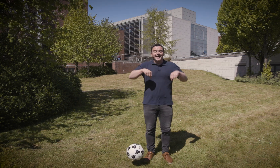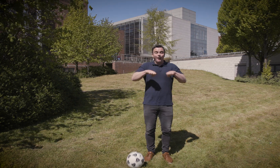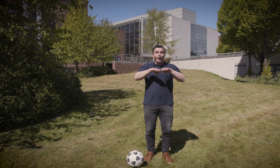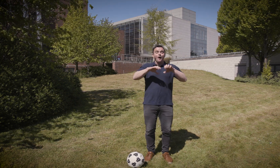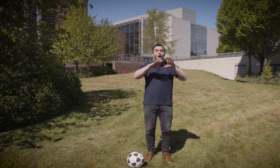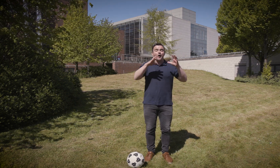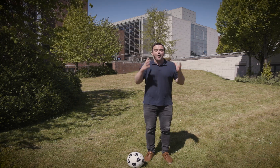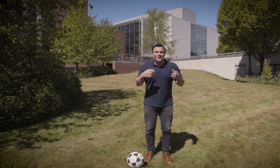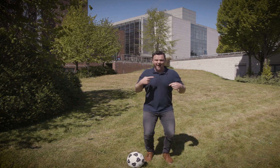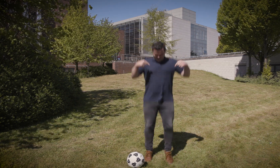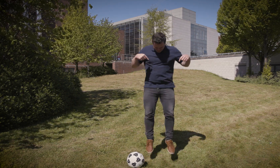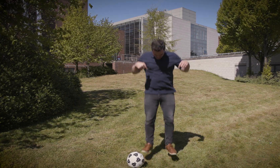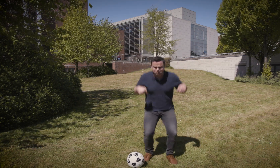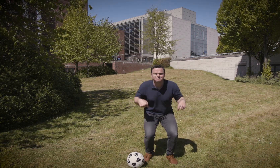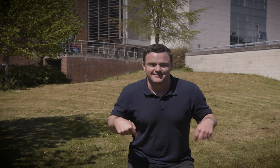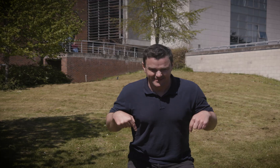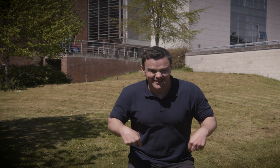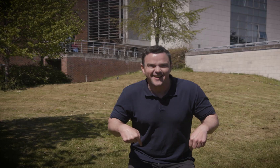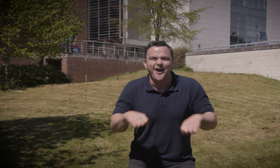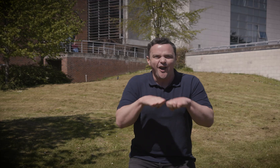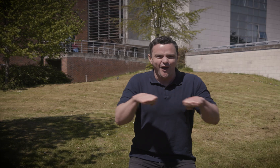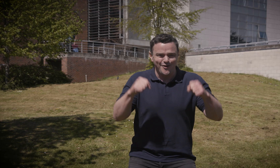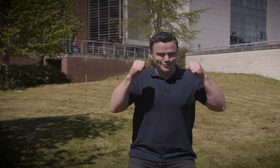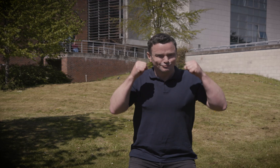Back on earth, we still have this strong gravitational pull.